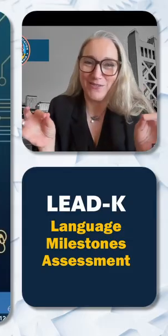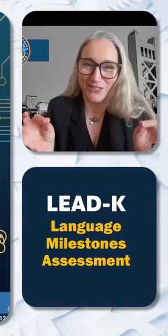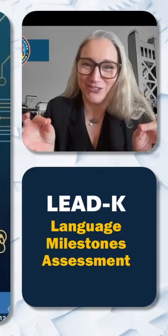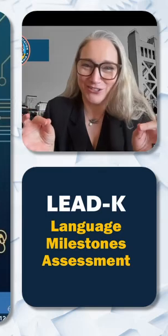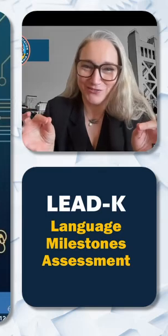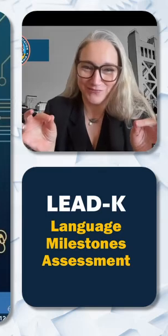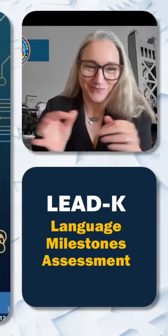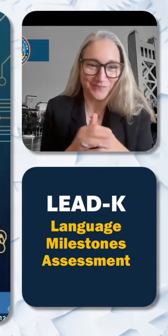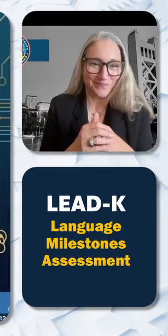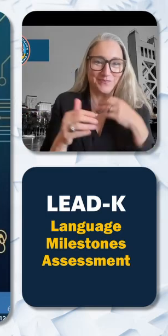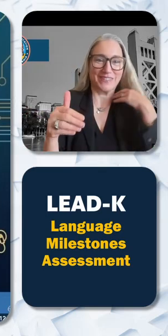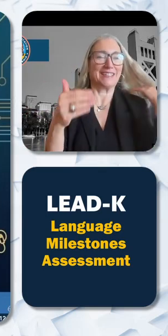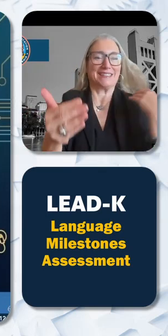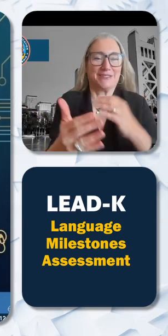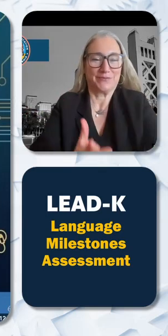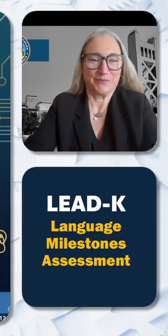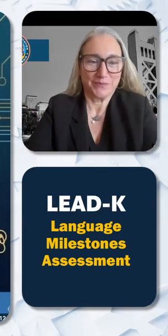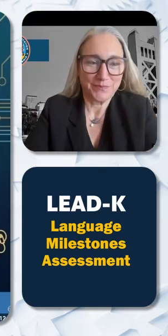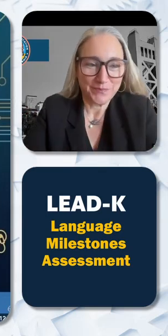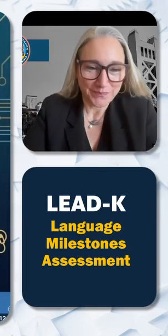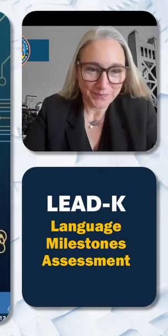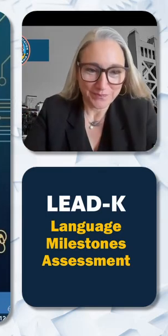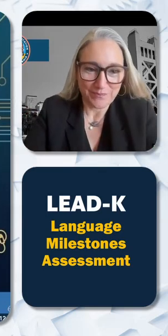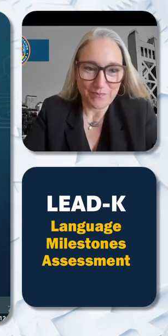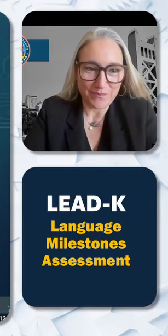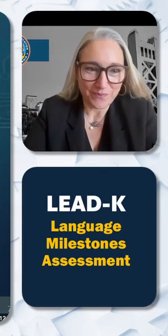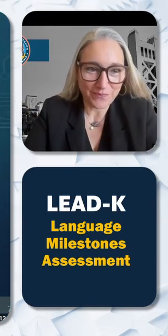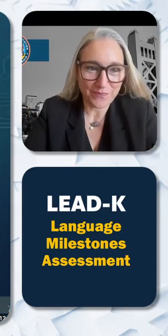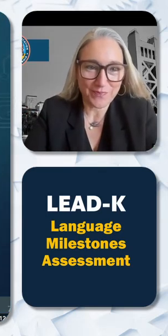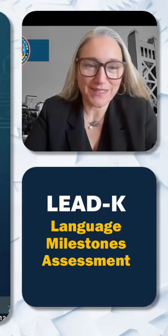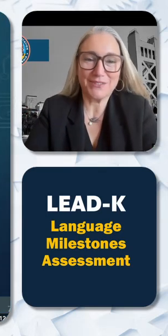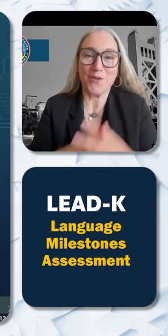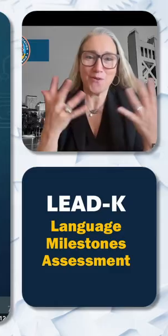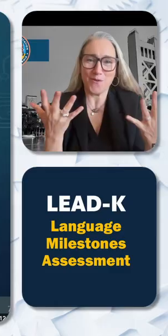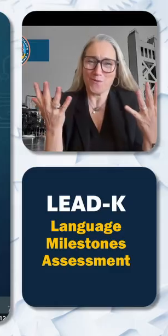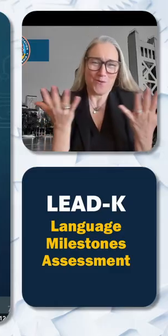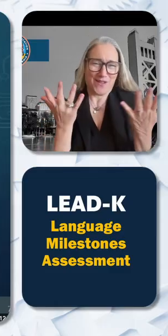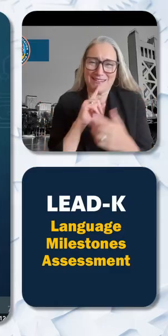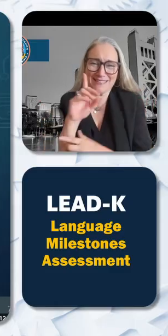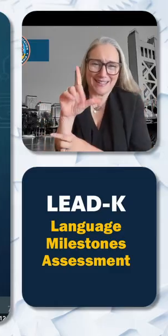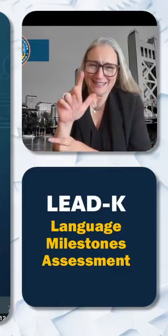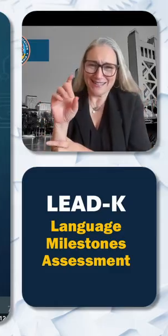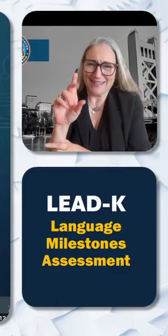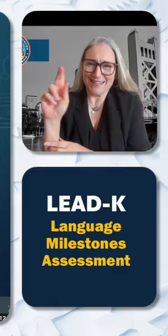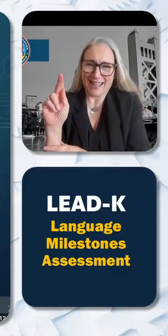and all of us need to have access to language, regardless of the specific identity.